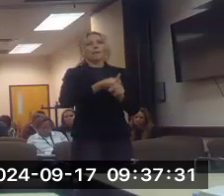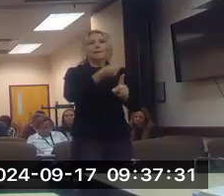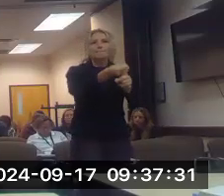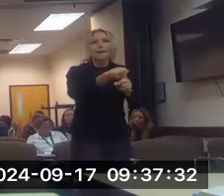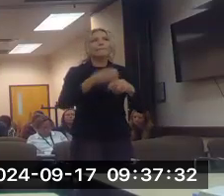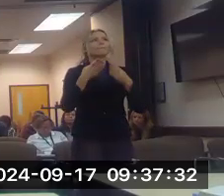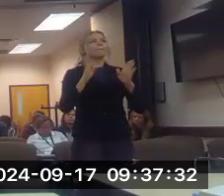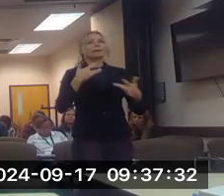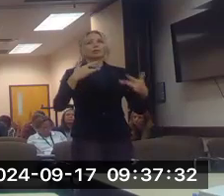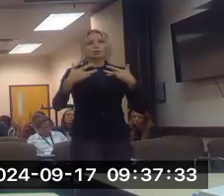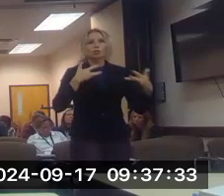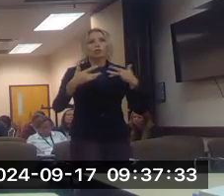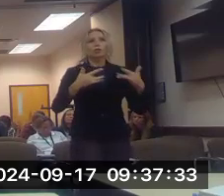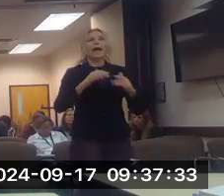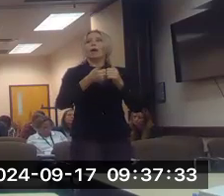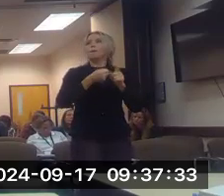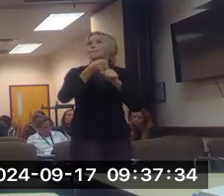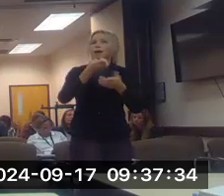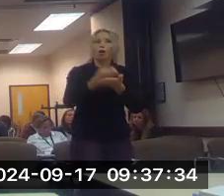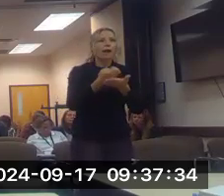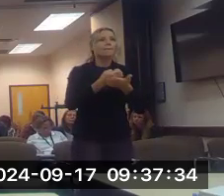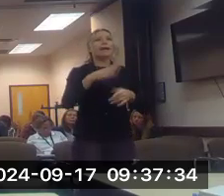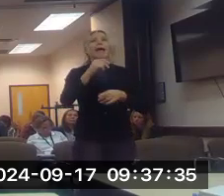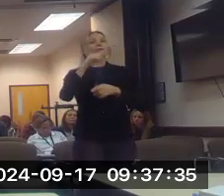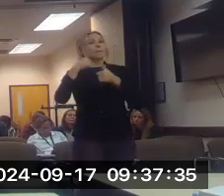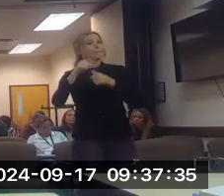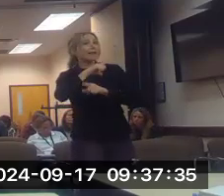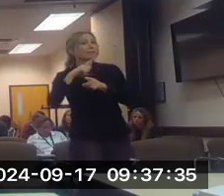Reginald Parson: legislative review, and the definition of covered employees and private plans.